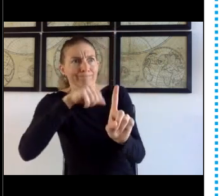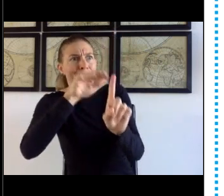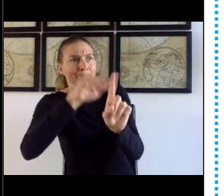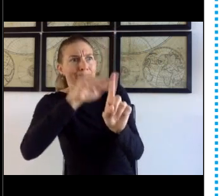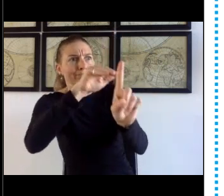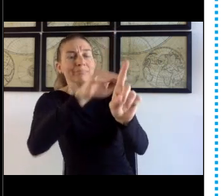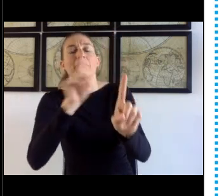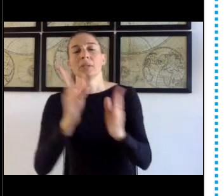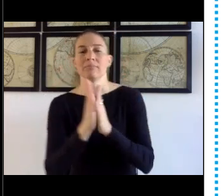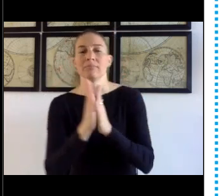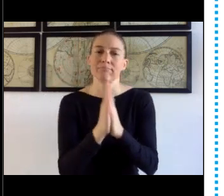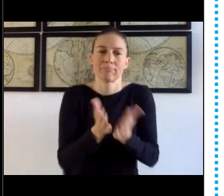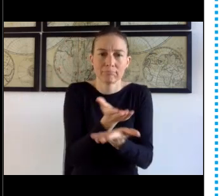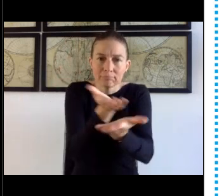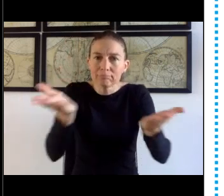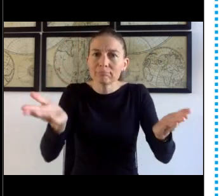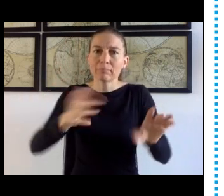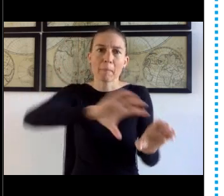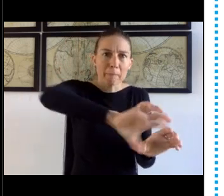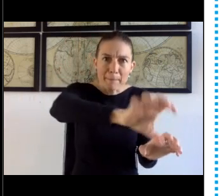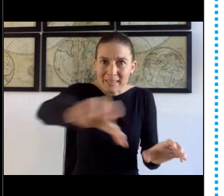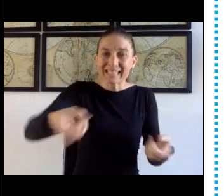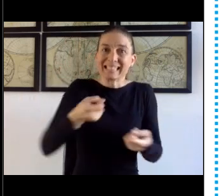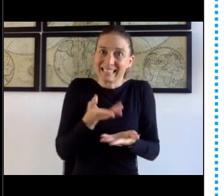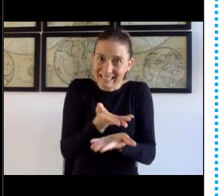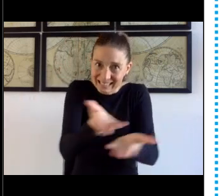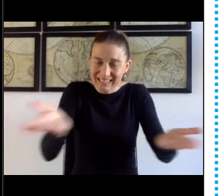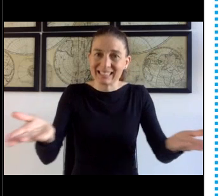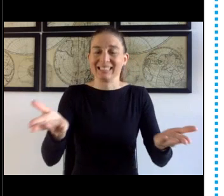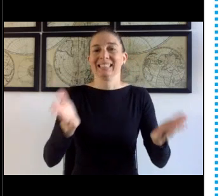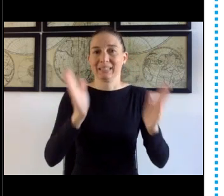because they are, in fact, the ones who have the last word.